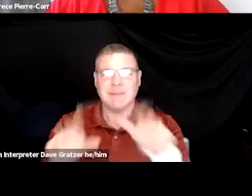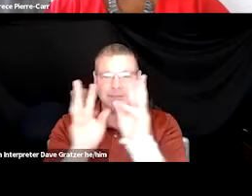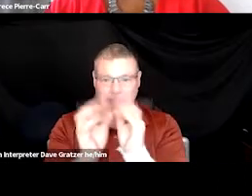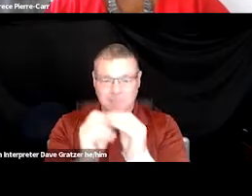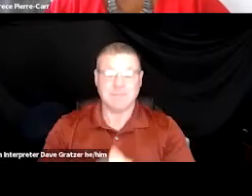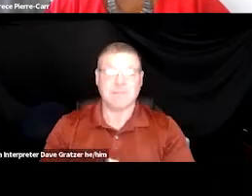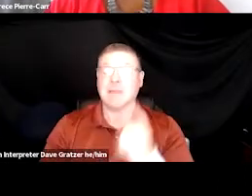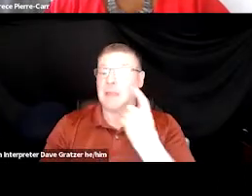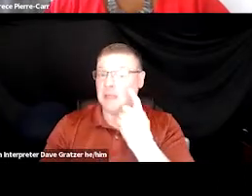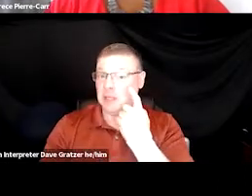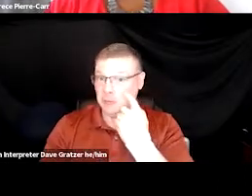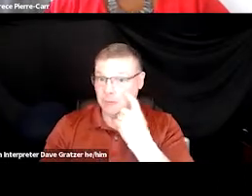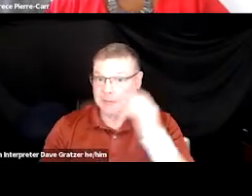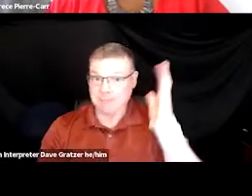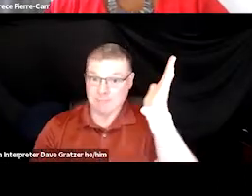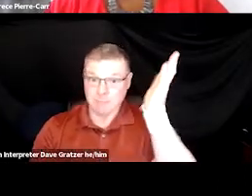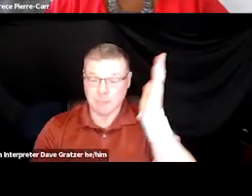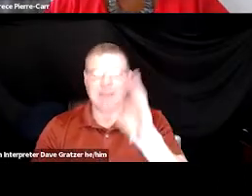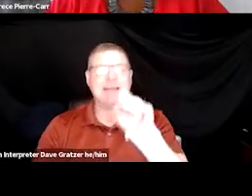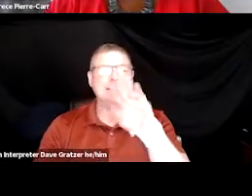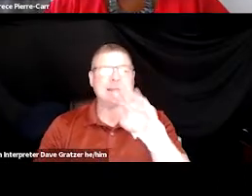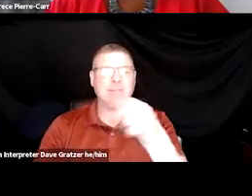In a recent presentation SAMHSA's acting director